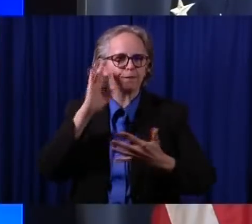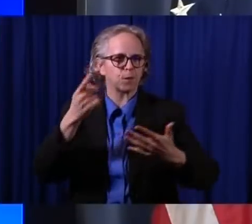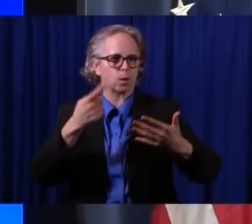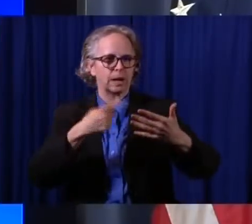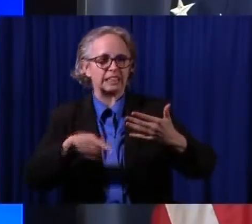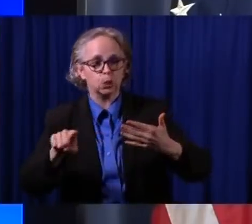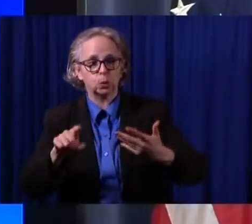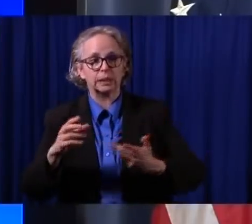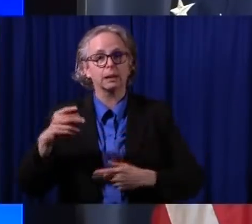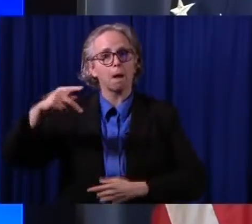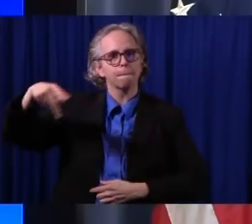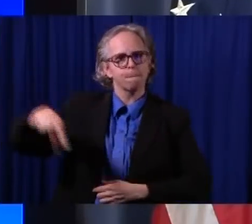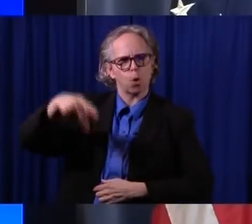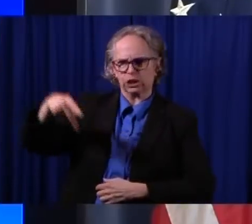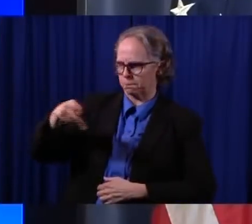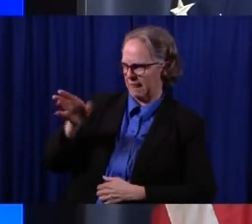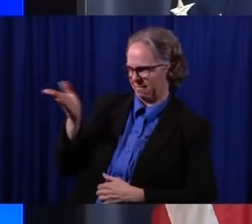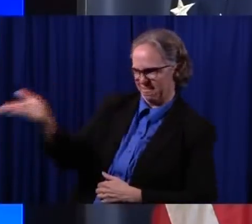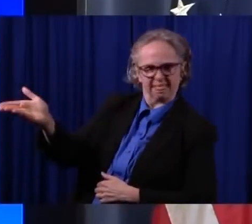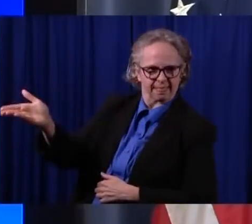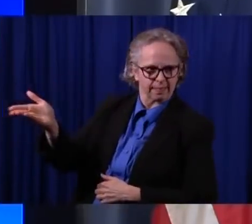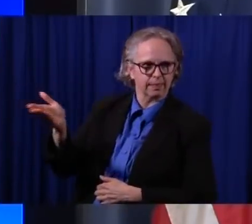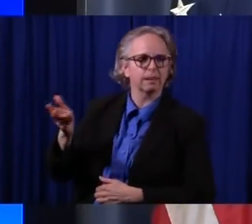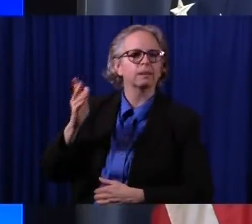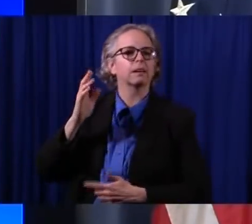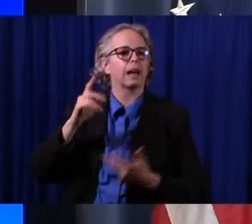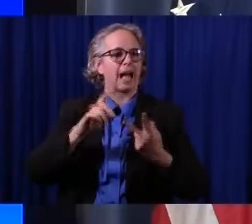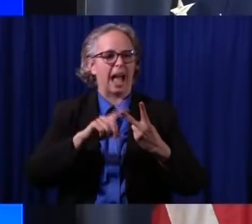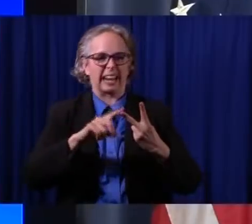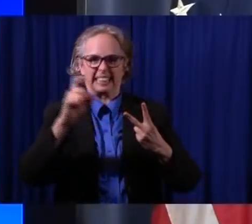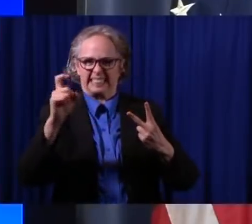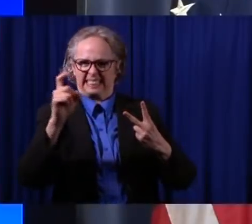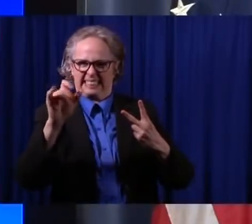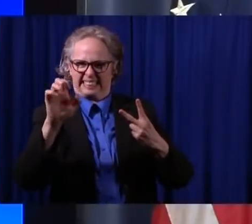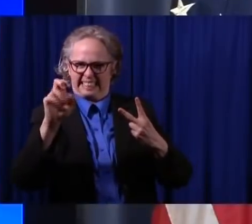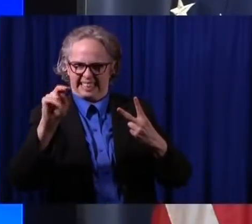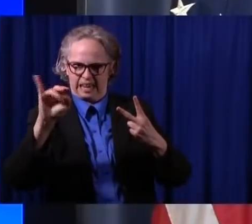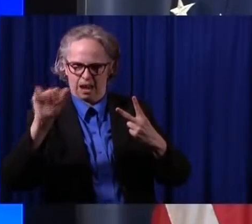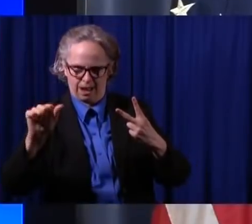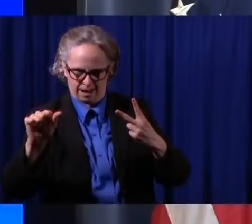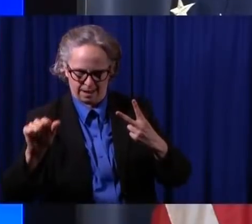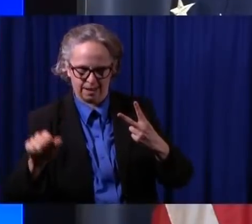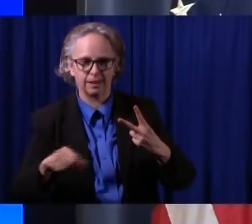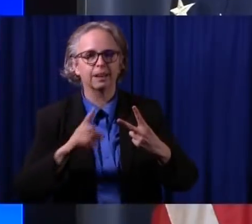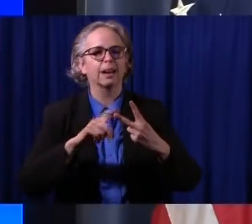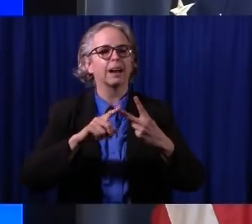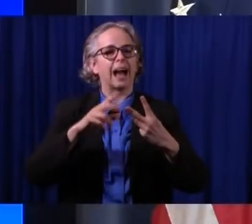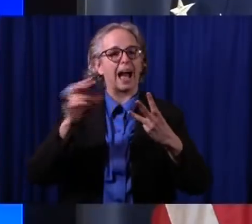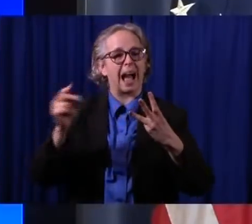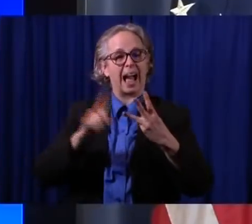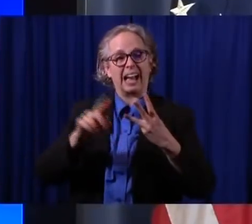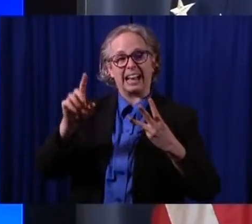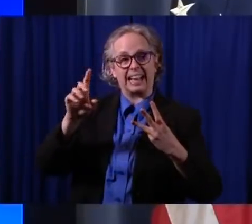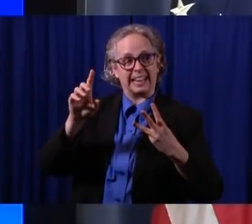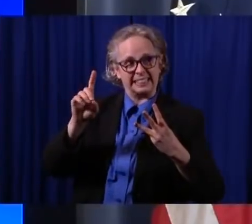NO COST, PEOPLE CAN GET TESTED. HERE IS A SLIDE THAT SHOWS A LIST OF POP UP SITES FOR NEXT WEEK, INCLUDING THE COMMUNITY